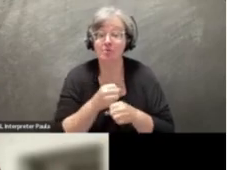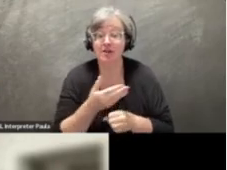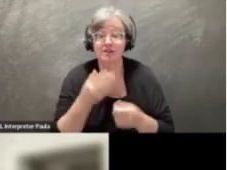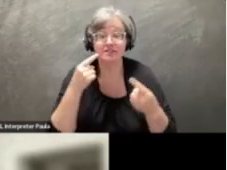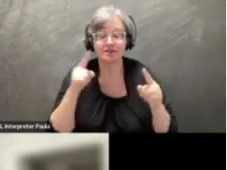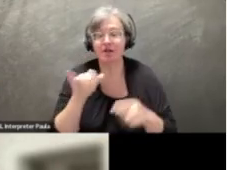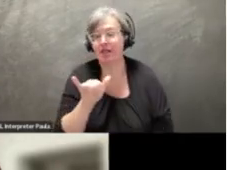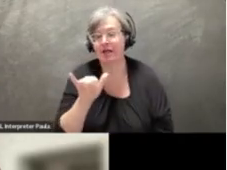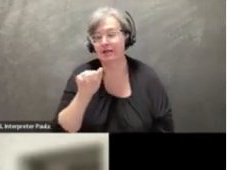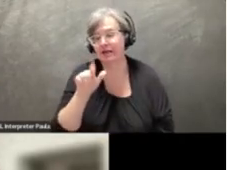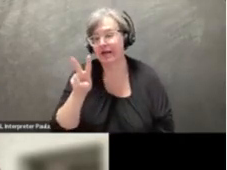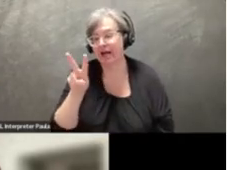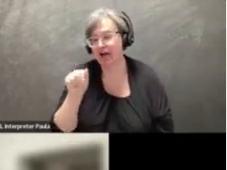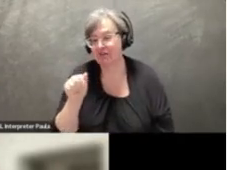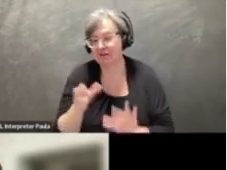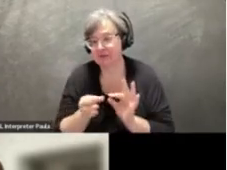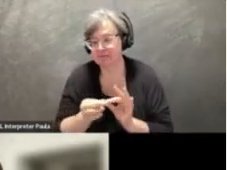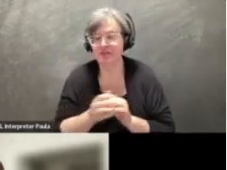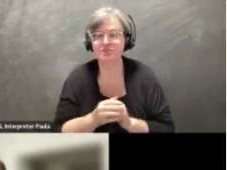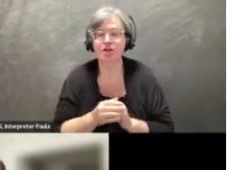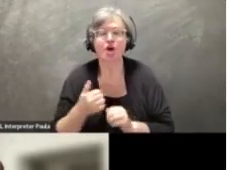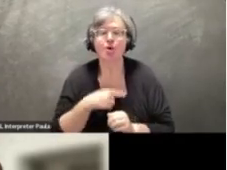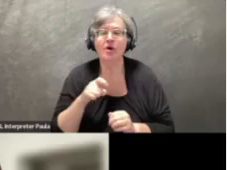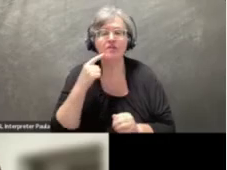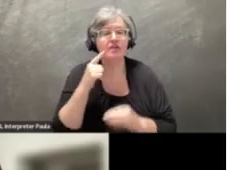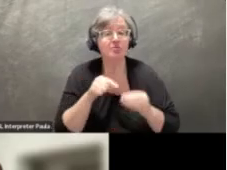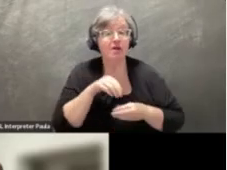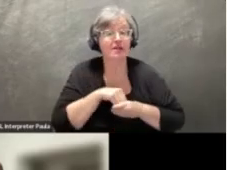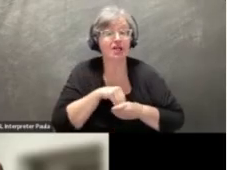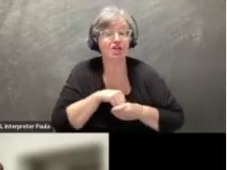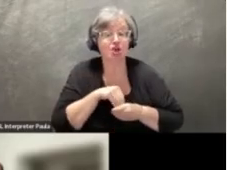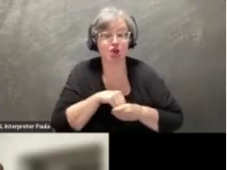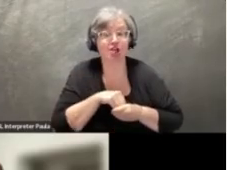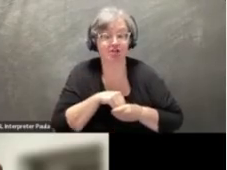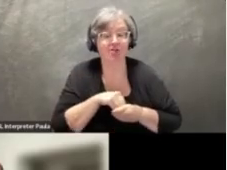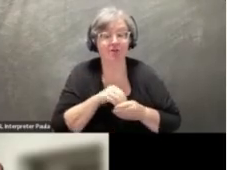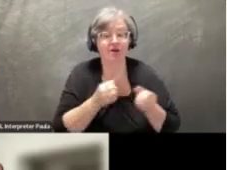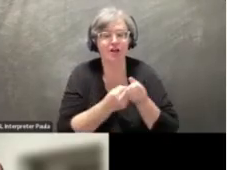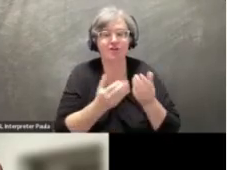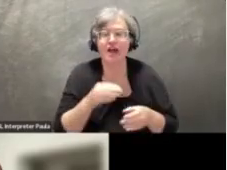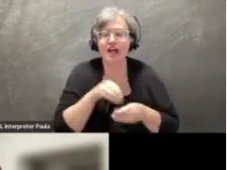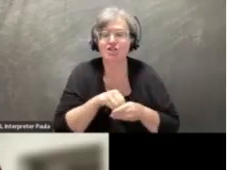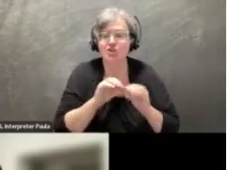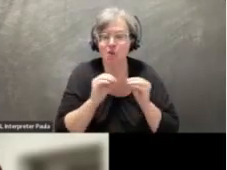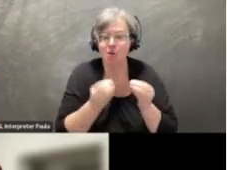mentioning, we also need to be mindful that internal advocates, and when we think about internal advocates, there really are